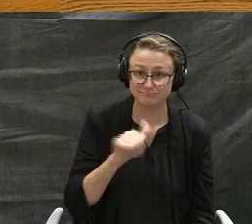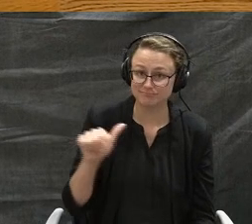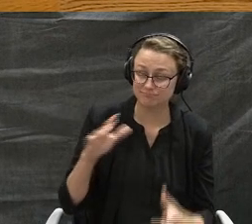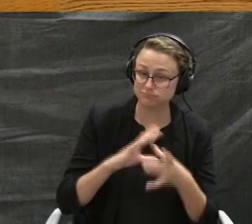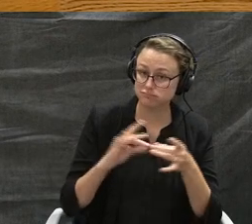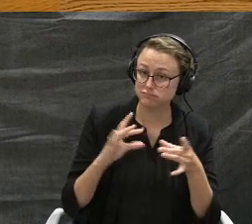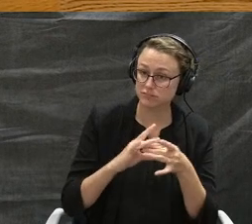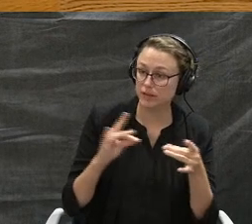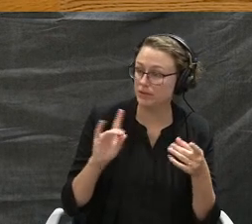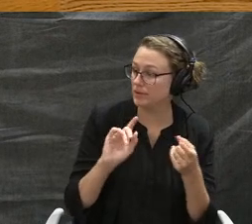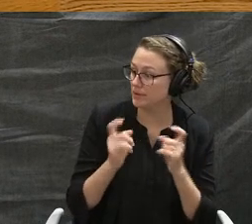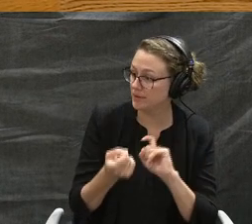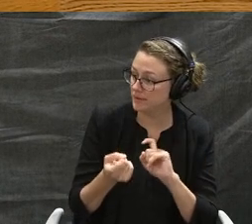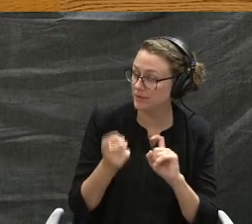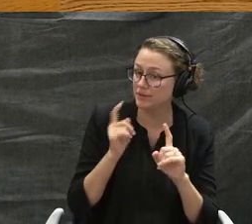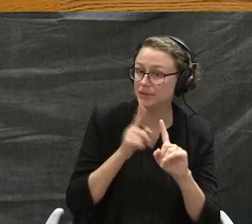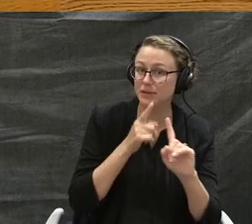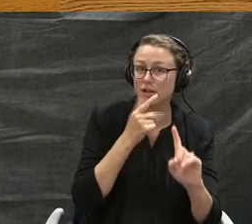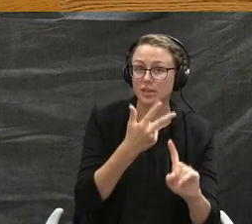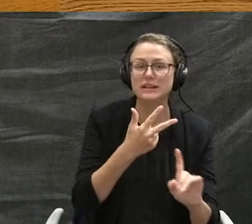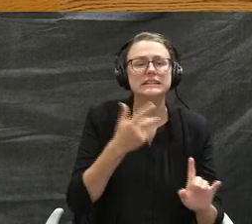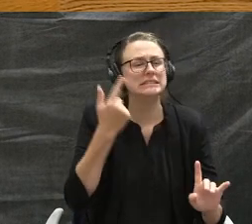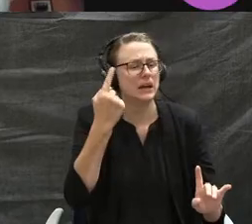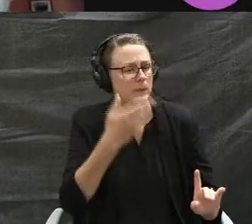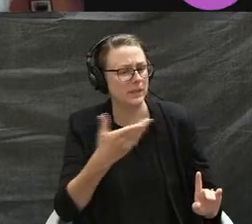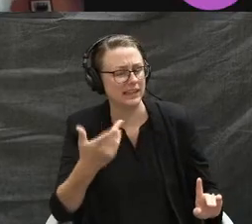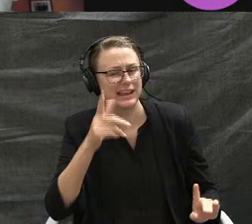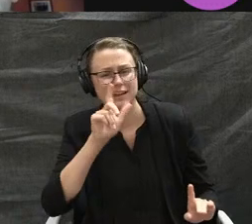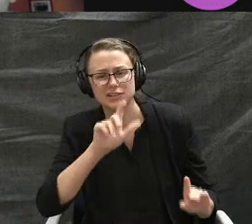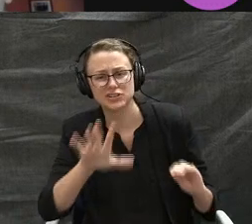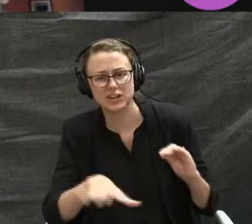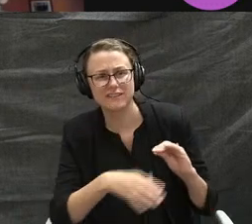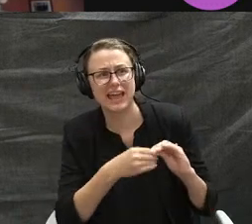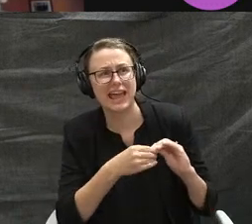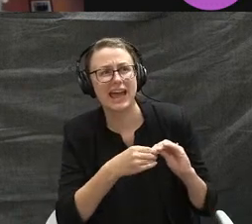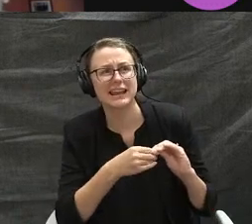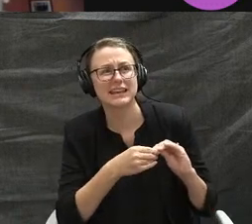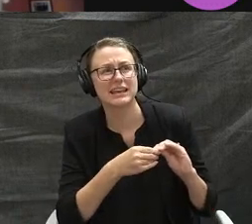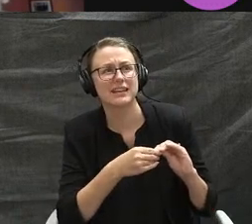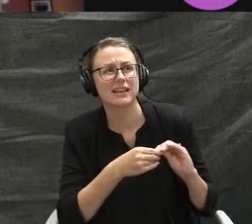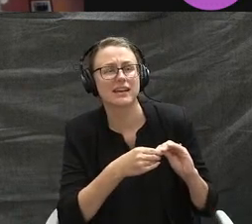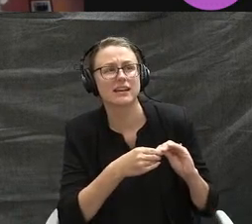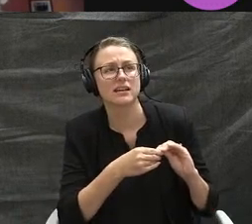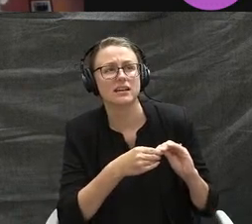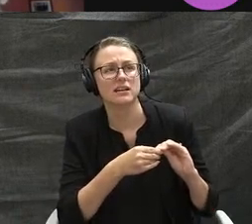goal 3? One thing I should have added are Katie is.